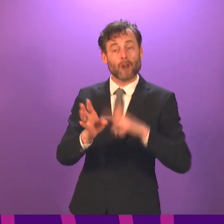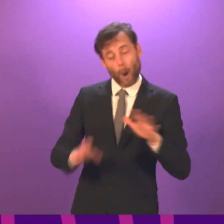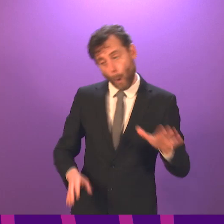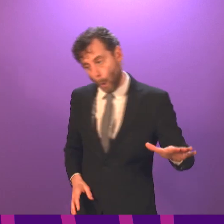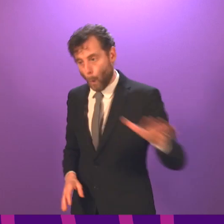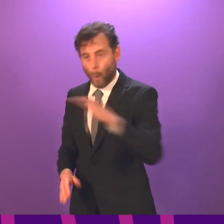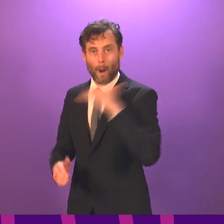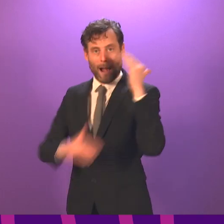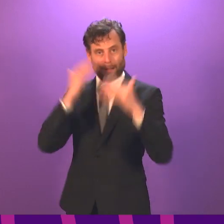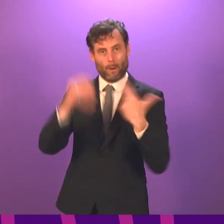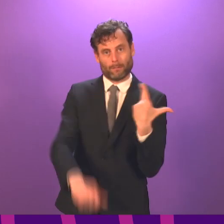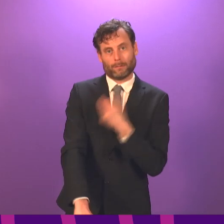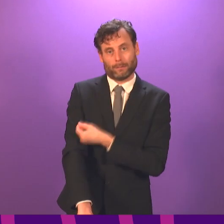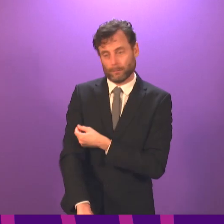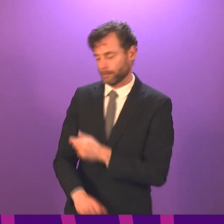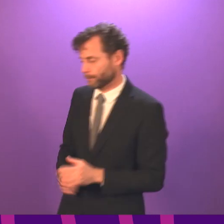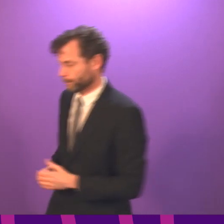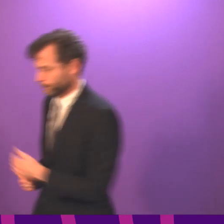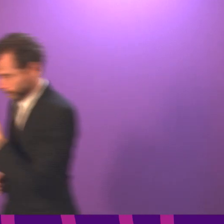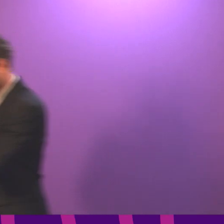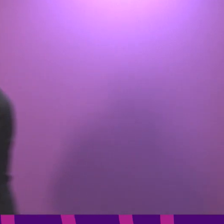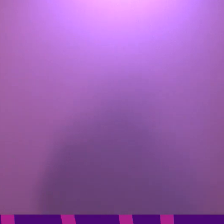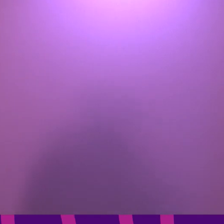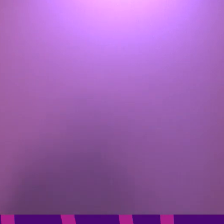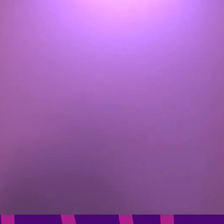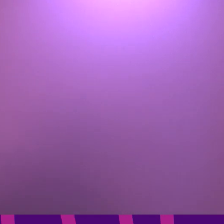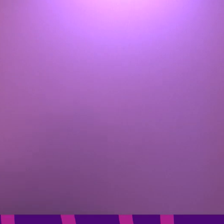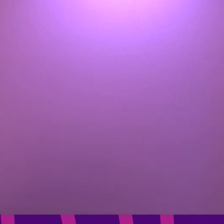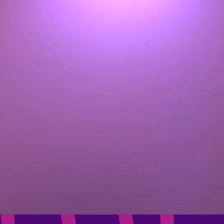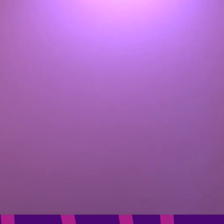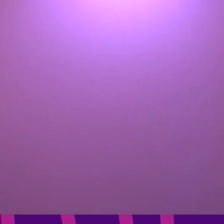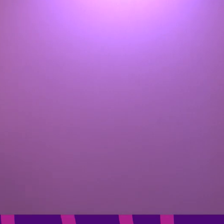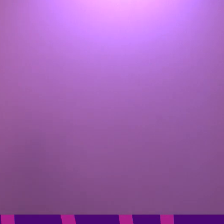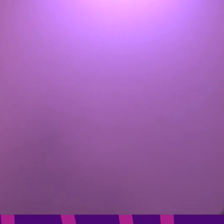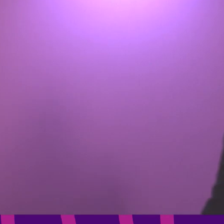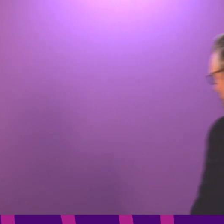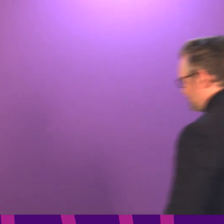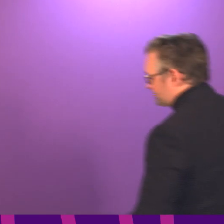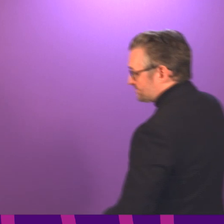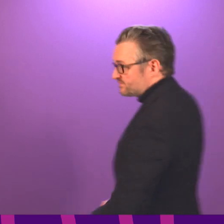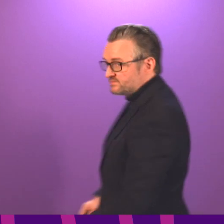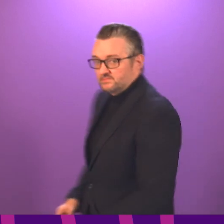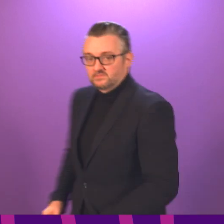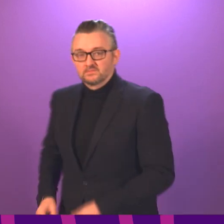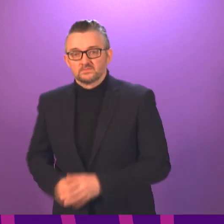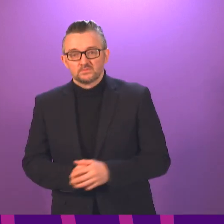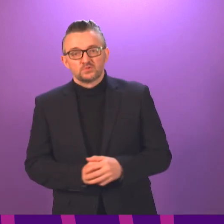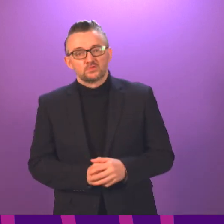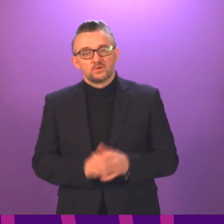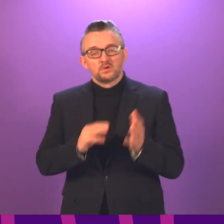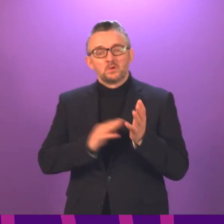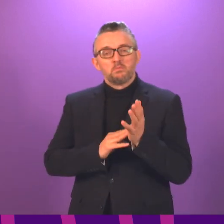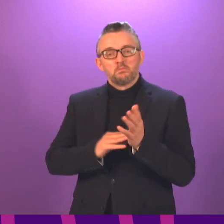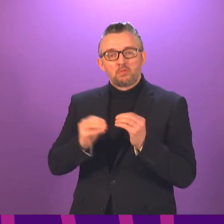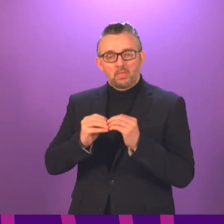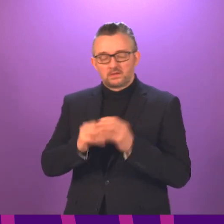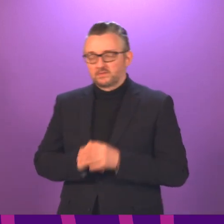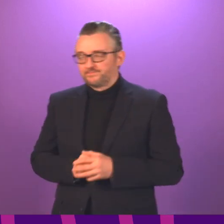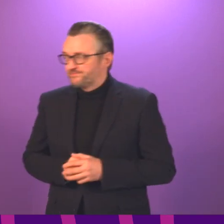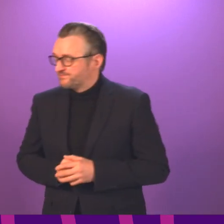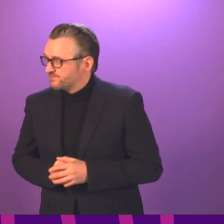Michelle Ballantyne (South Scotland) (Reform): One of my constituents, who is a merchant